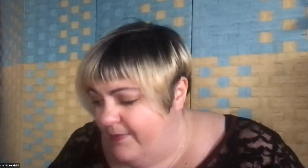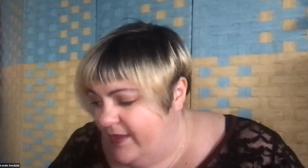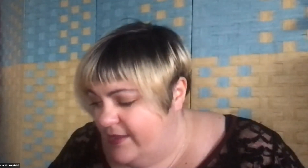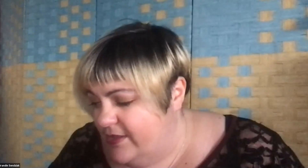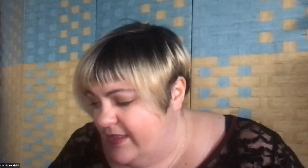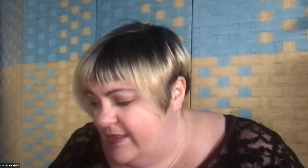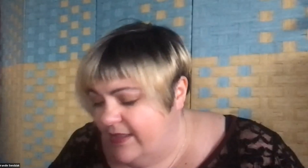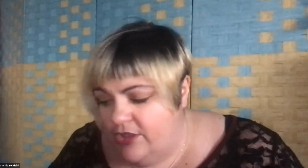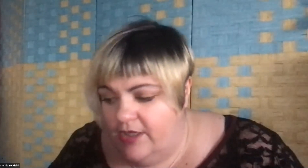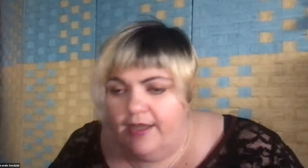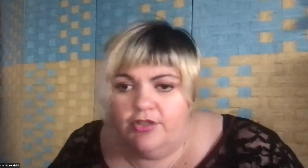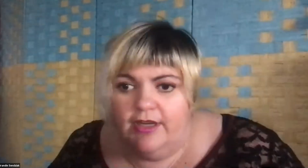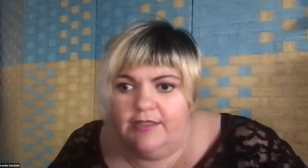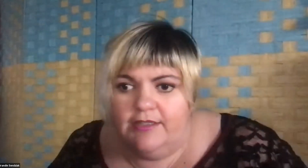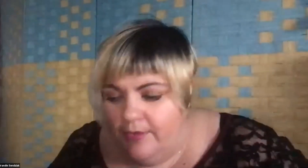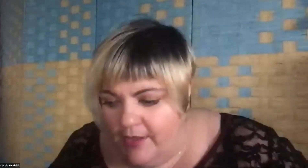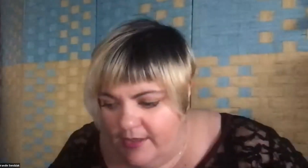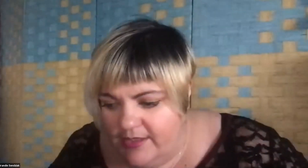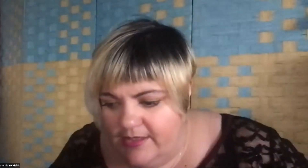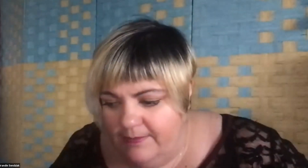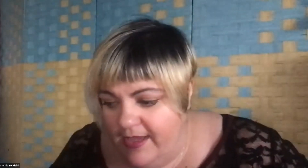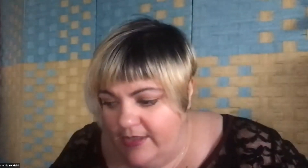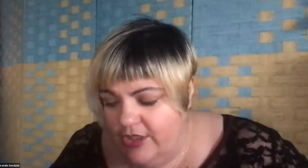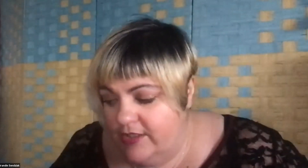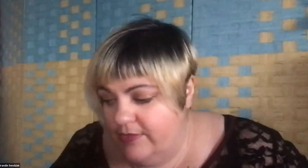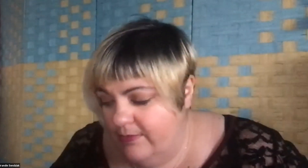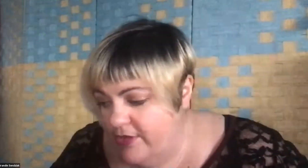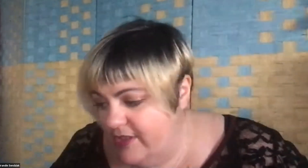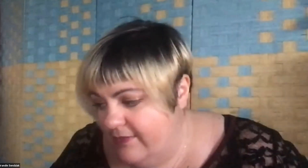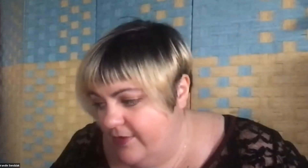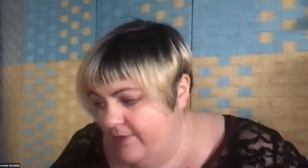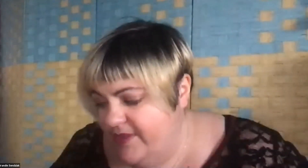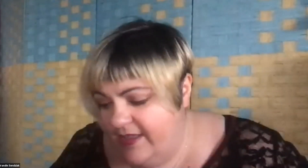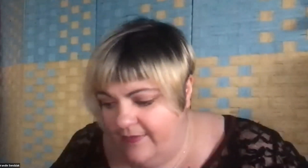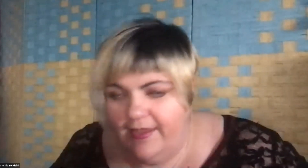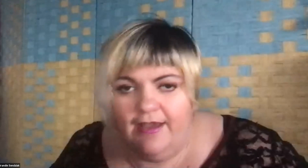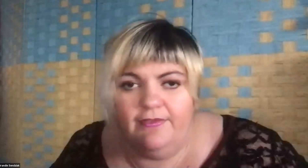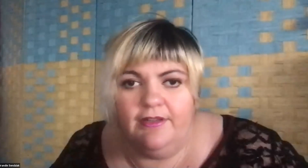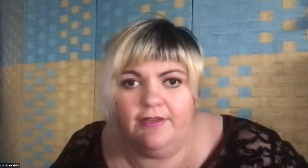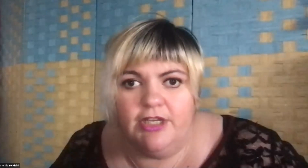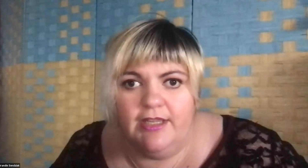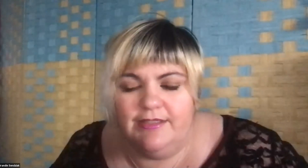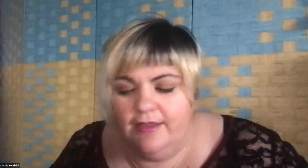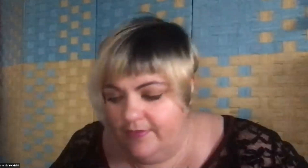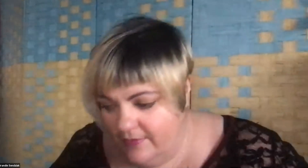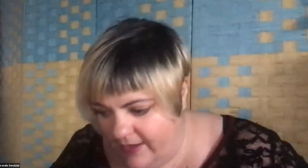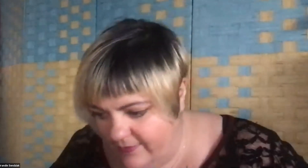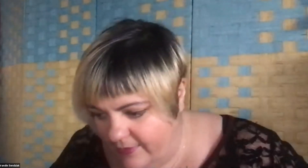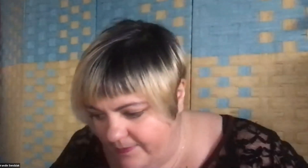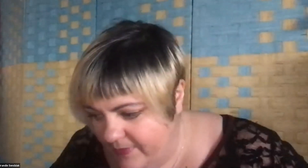the Los Angeles times repeated on that basically ambulances should not